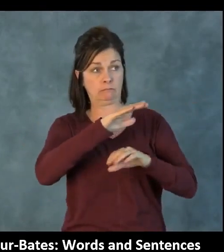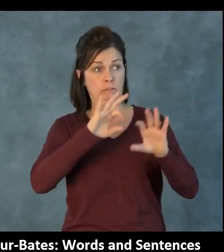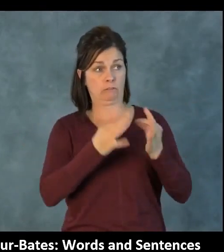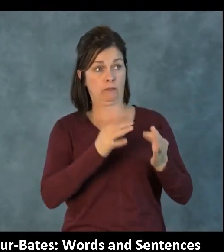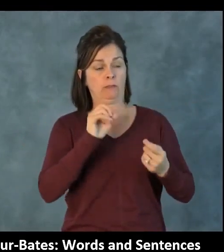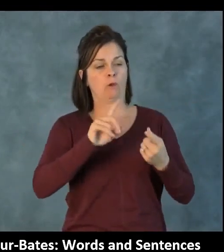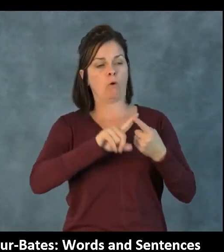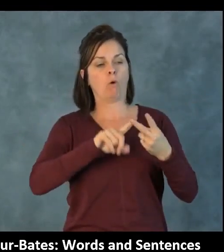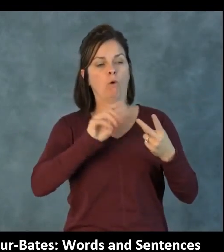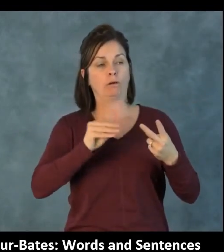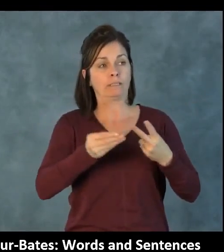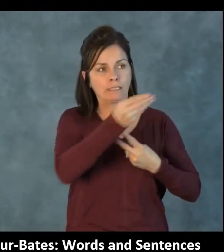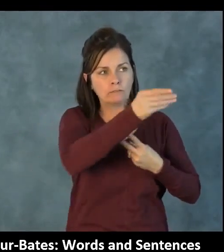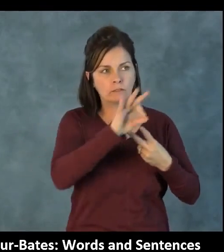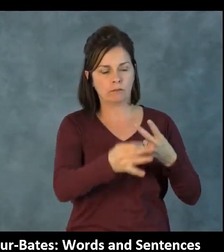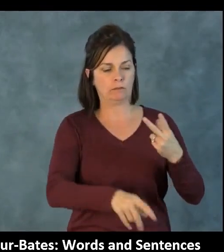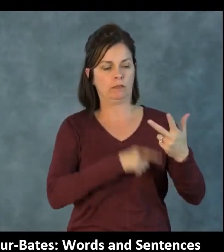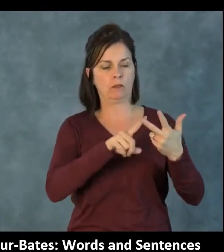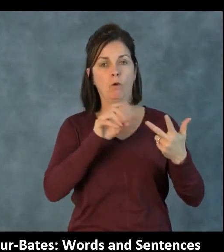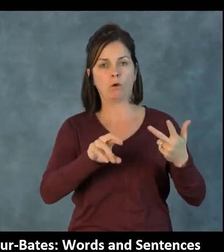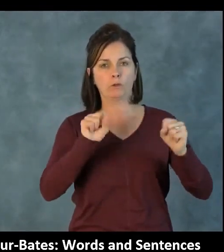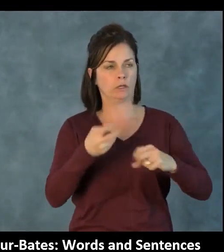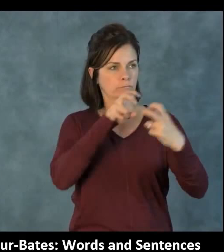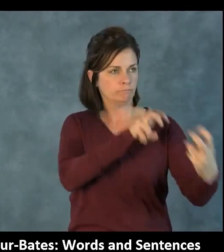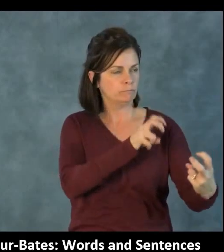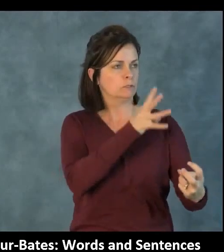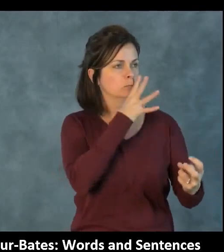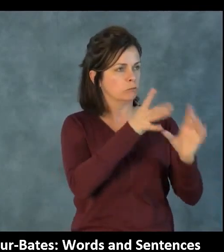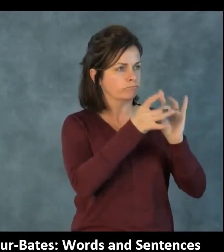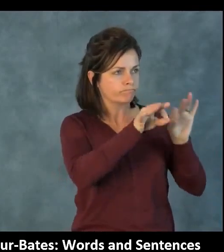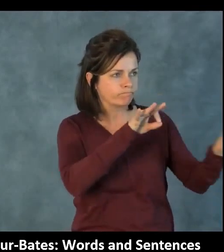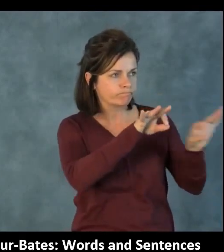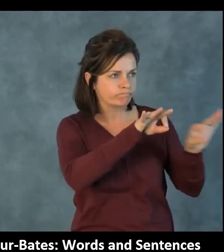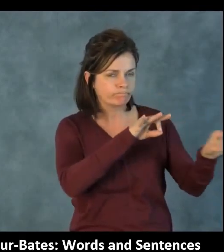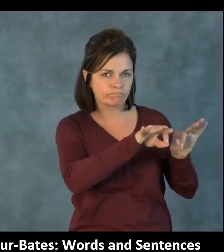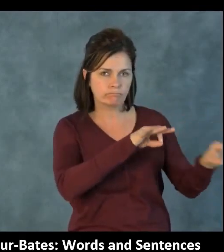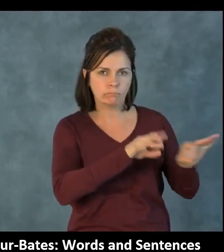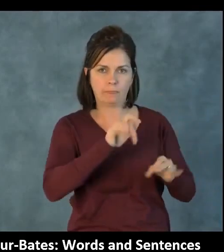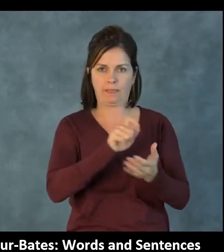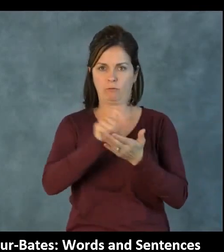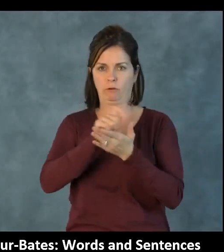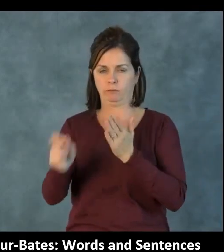or again to give them this written supplement. One of the things that you do want to make clear